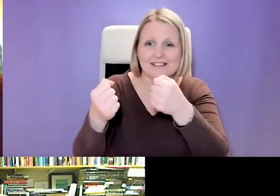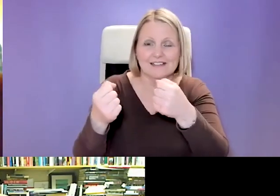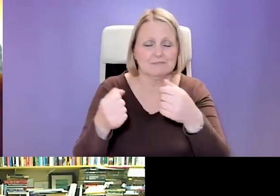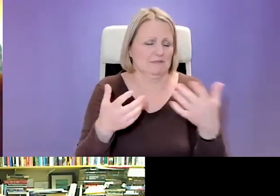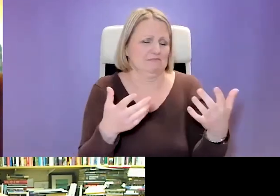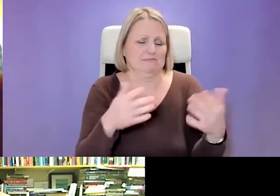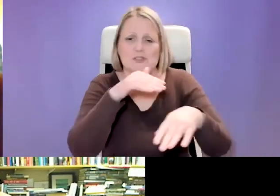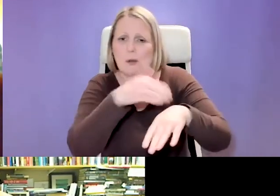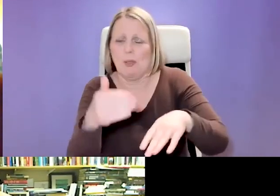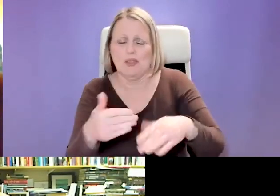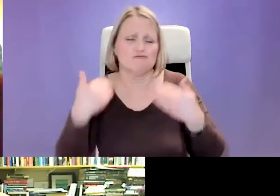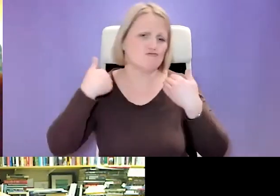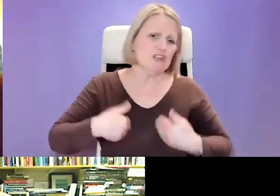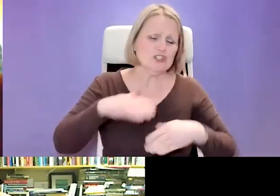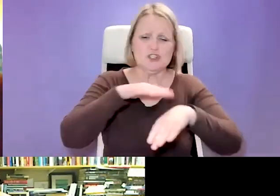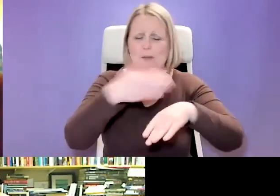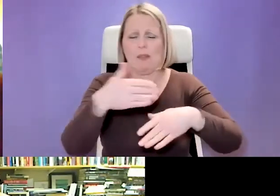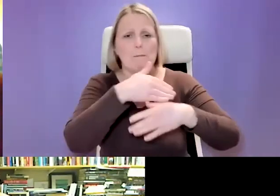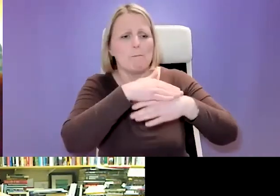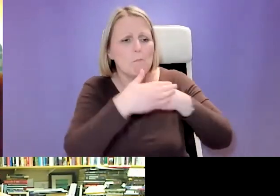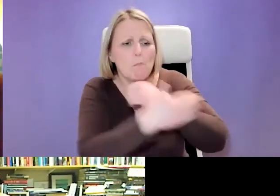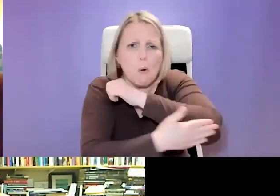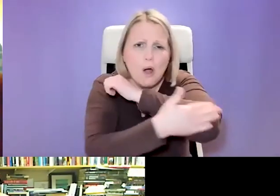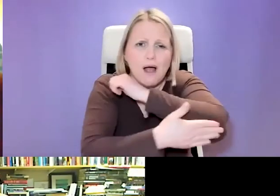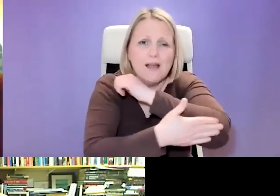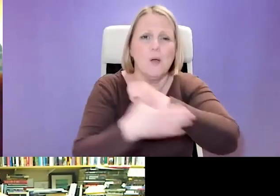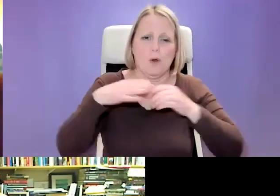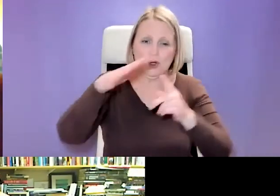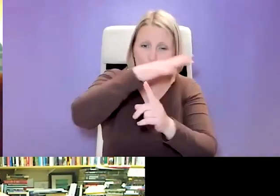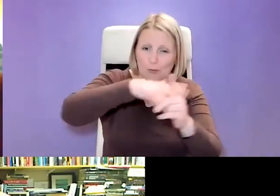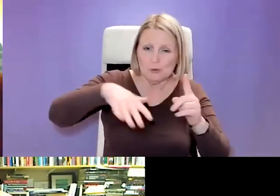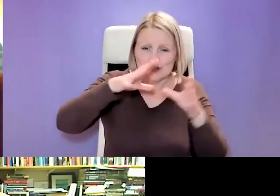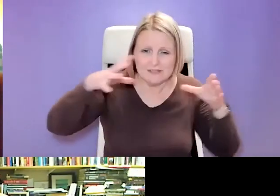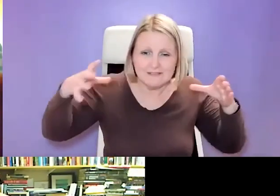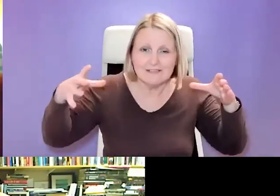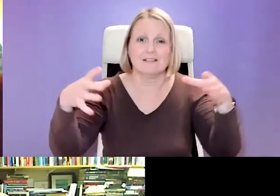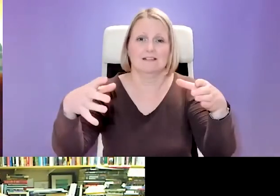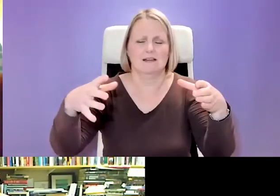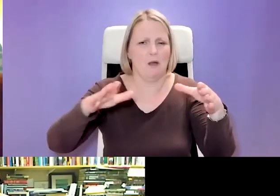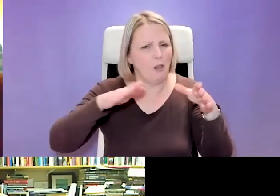what I want to see is a community in which every interaction actually makes